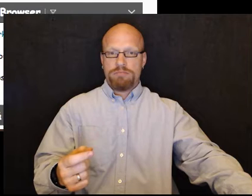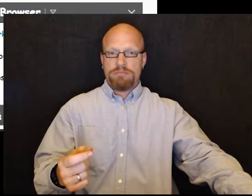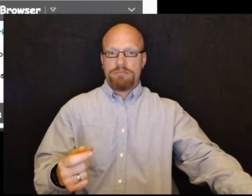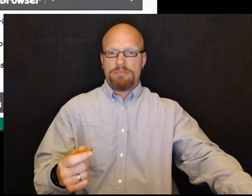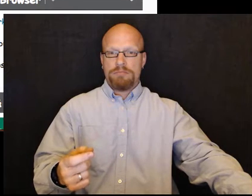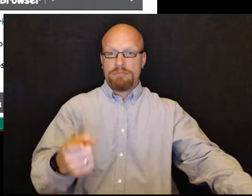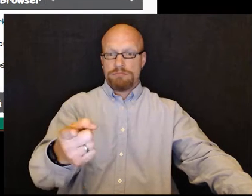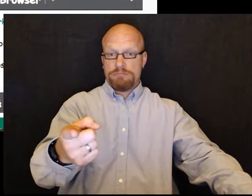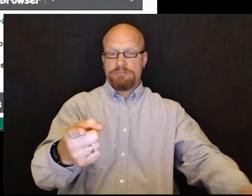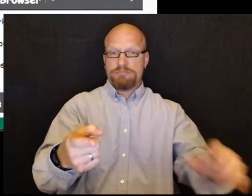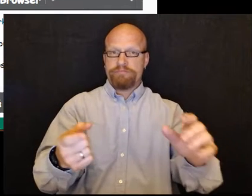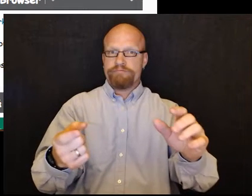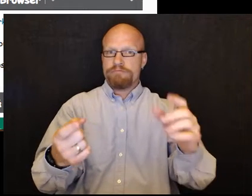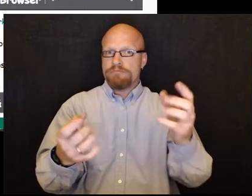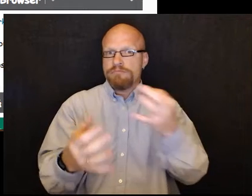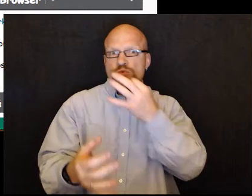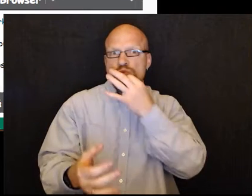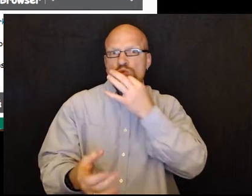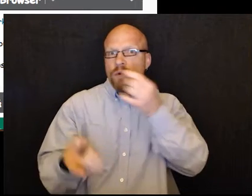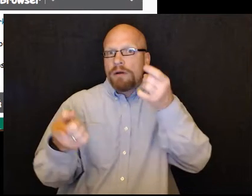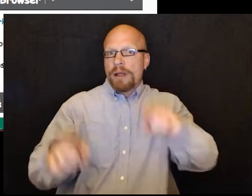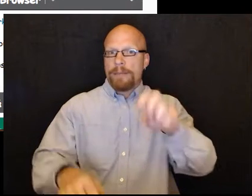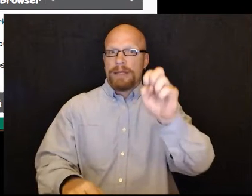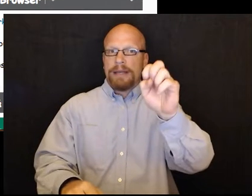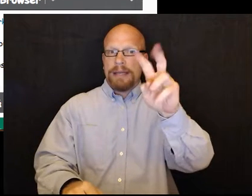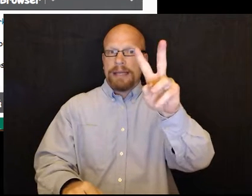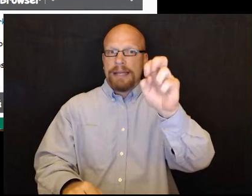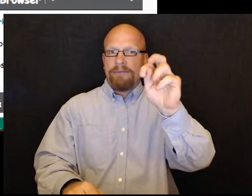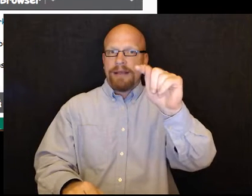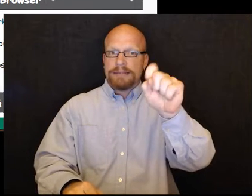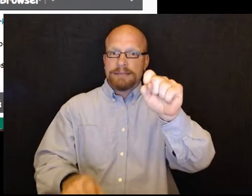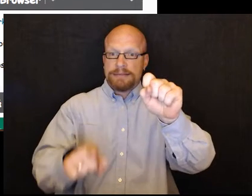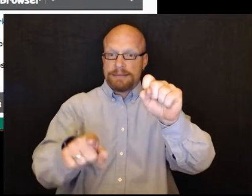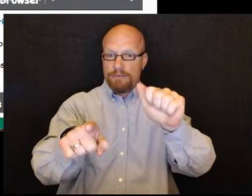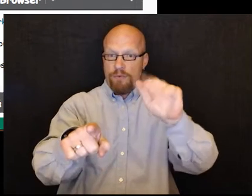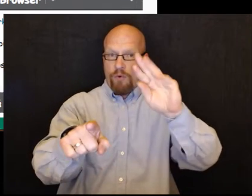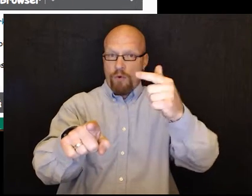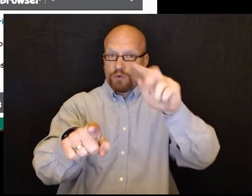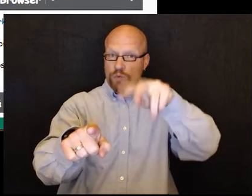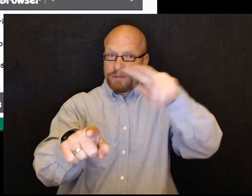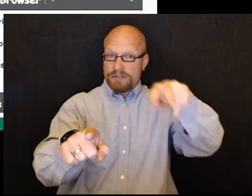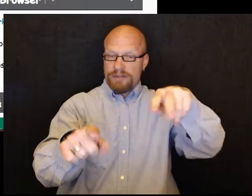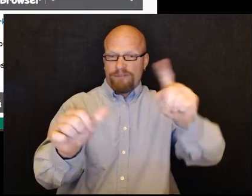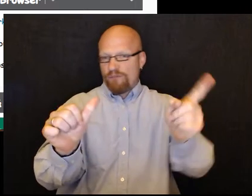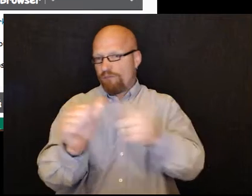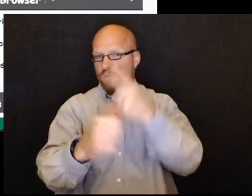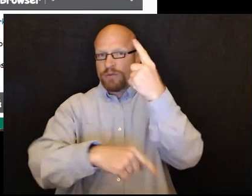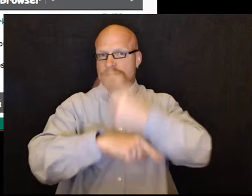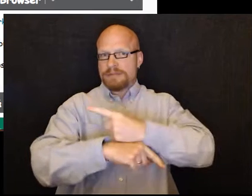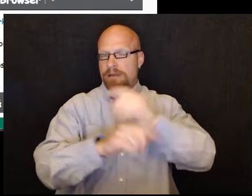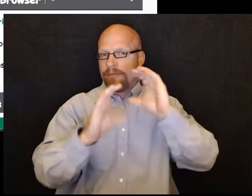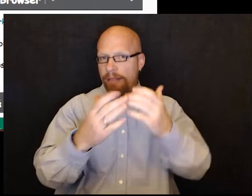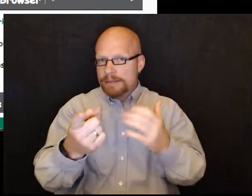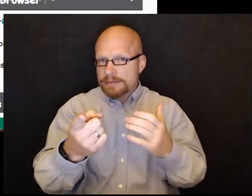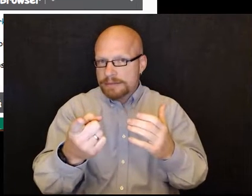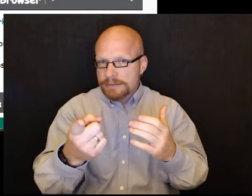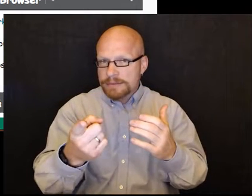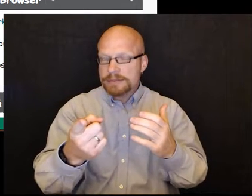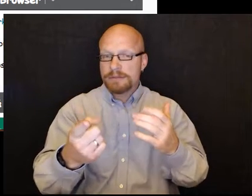be listed right here... The upcoming events section like the first we see